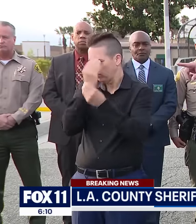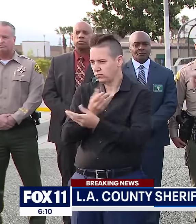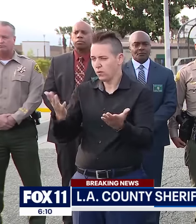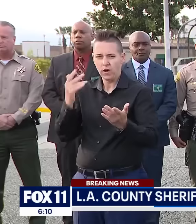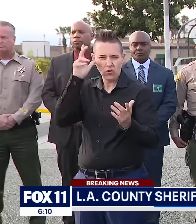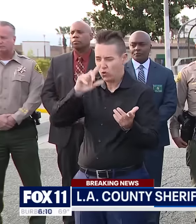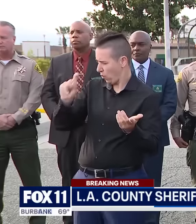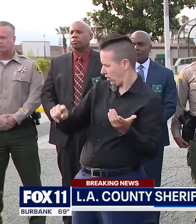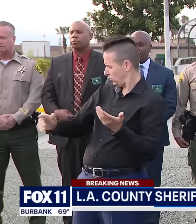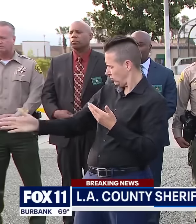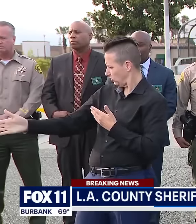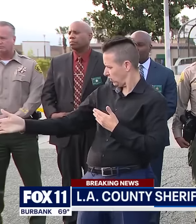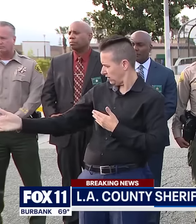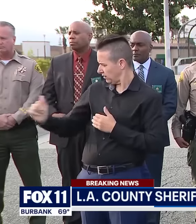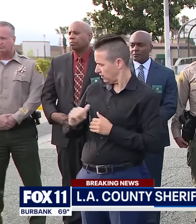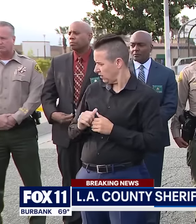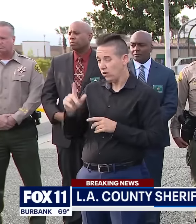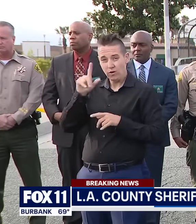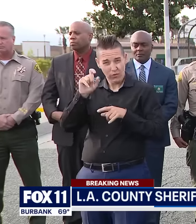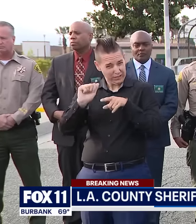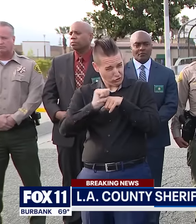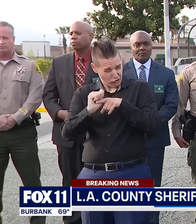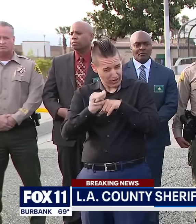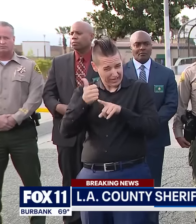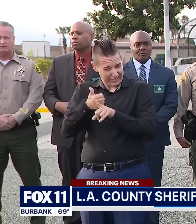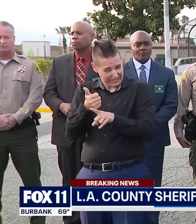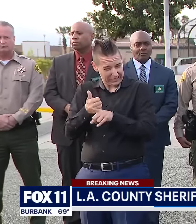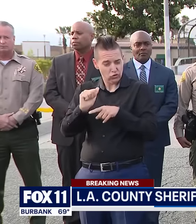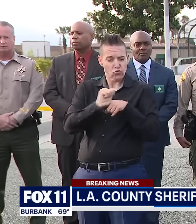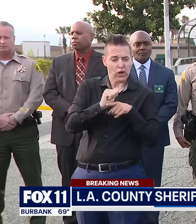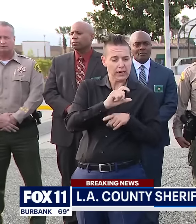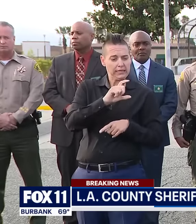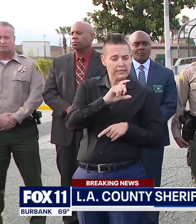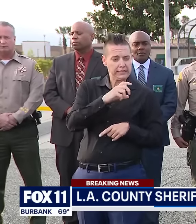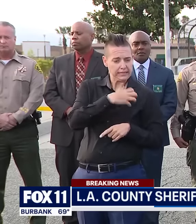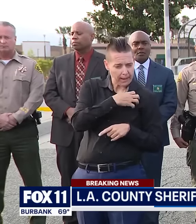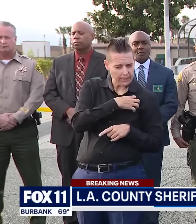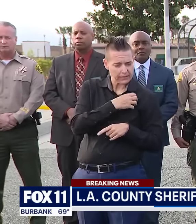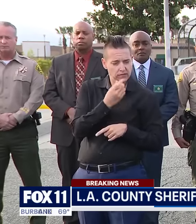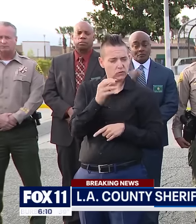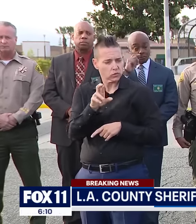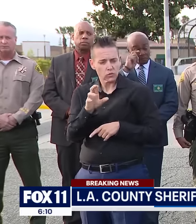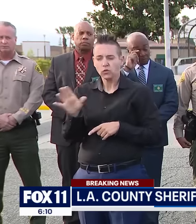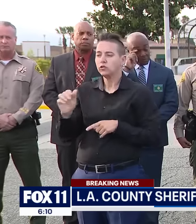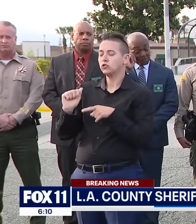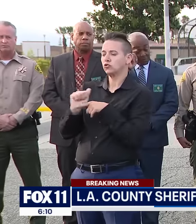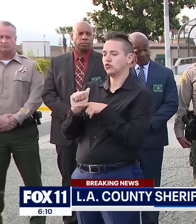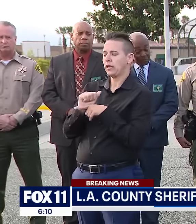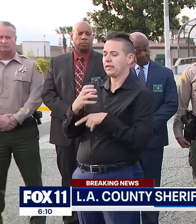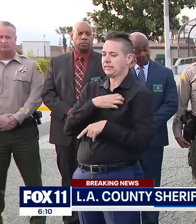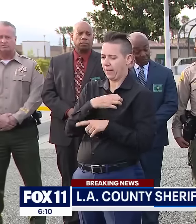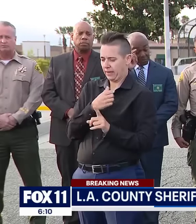lot of investigative steps to take. Reviewing video will be a very important aspect of what